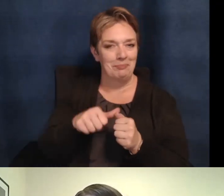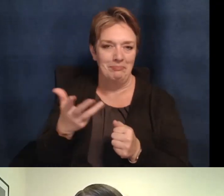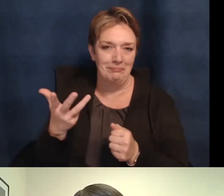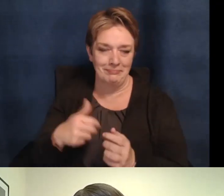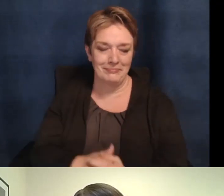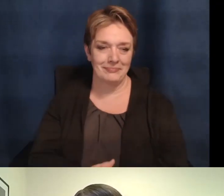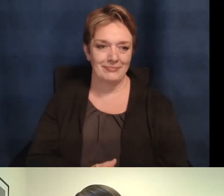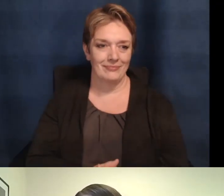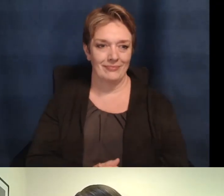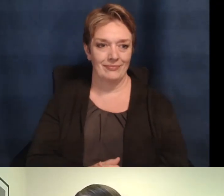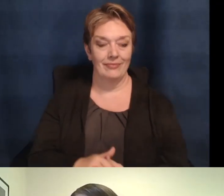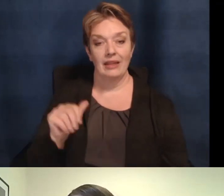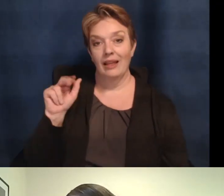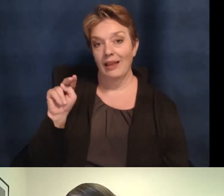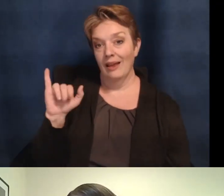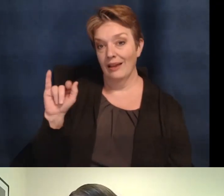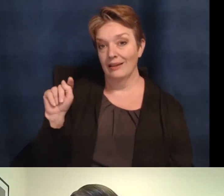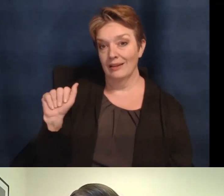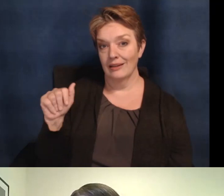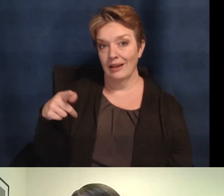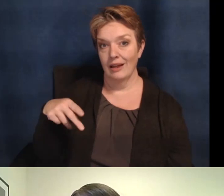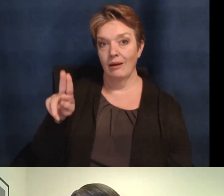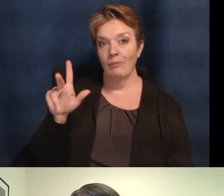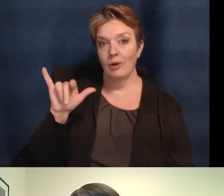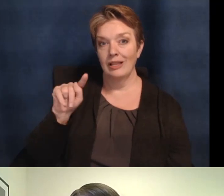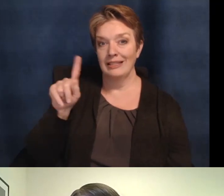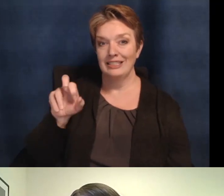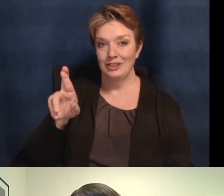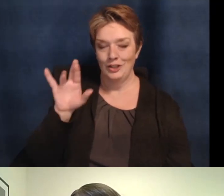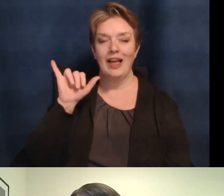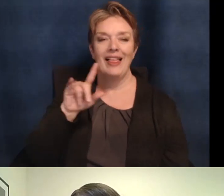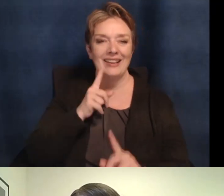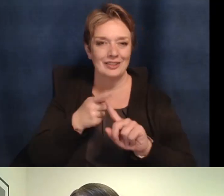But Anita Pulitzer was the friend that I had mentioned earlier in the lecture who